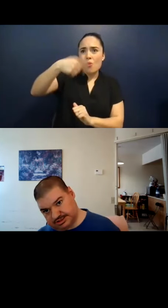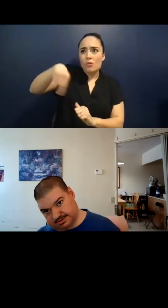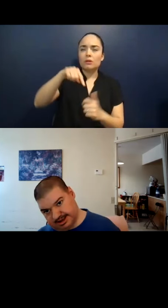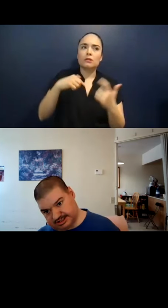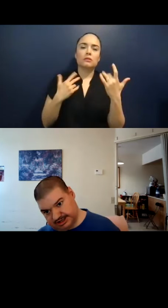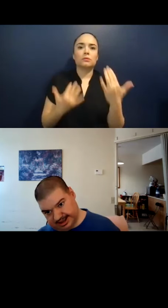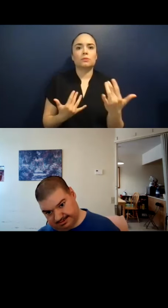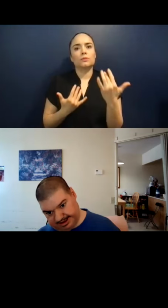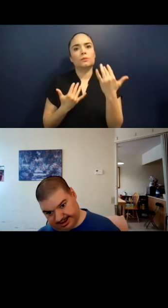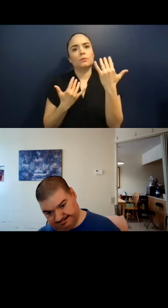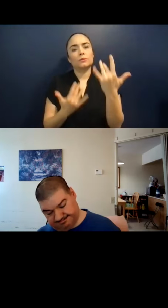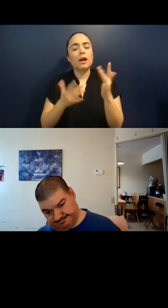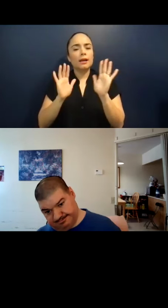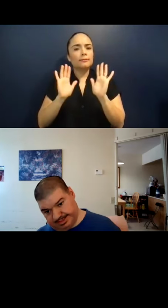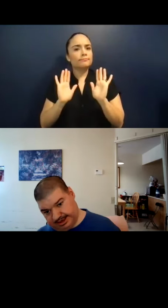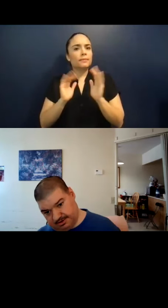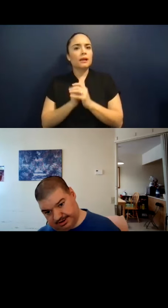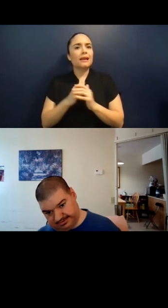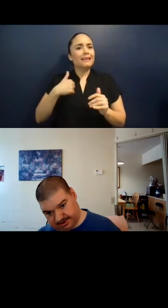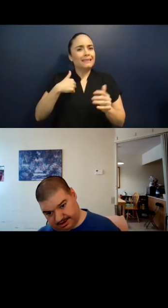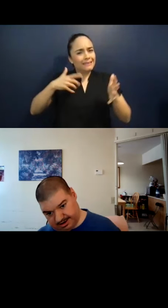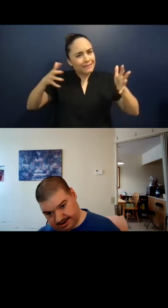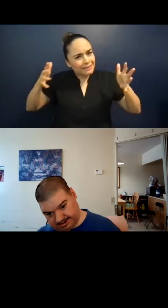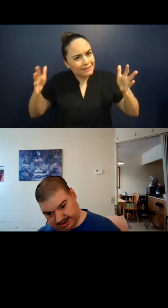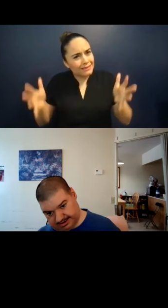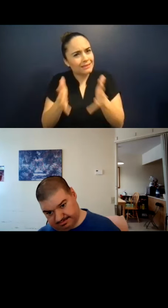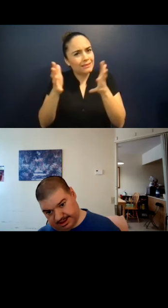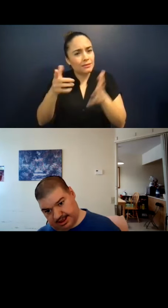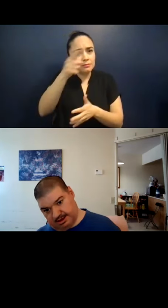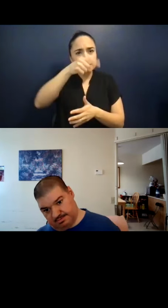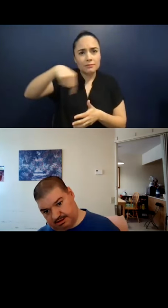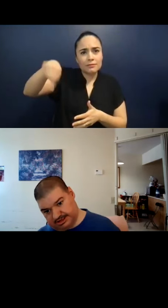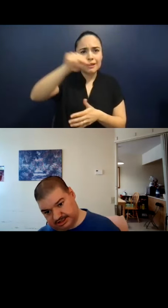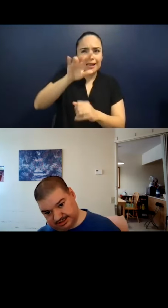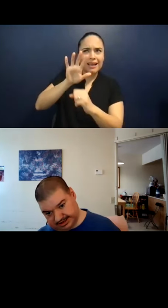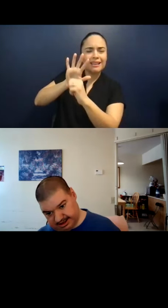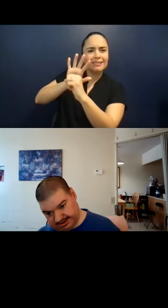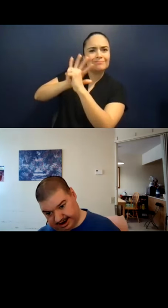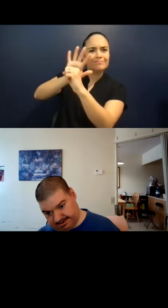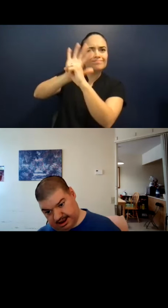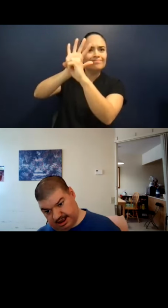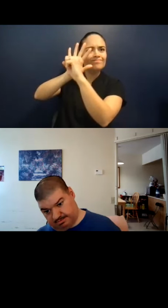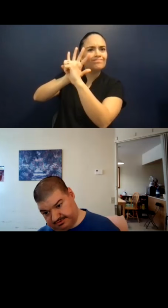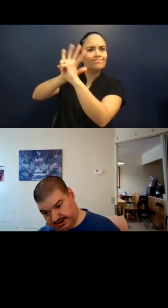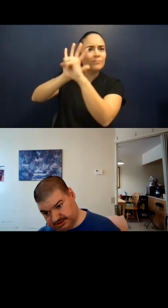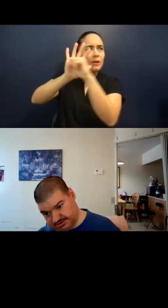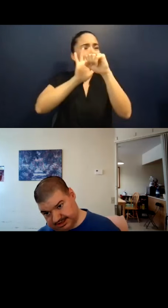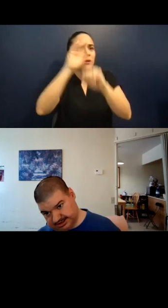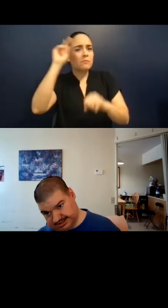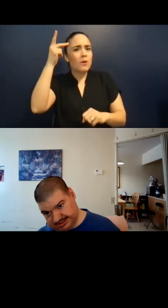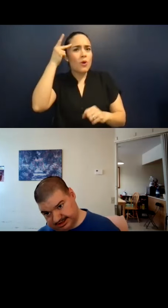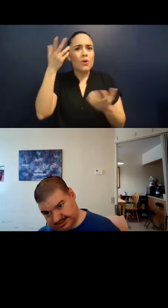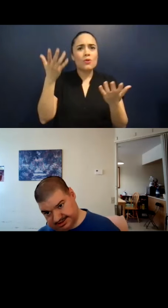chronic care prioritize in phase 1 . Through these next couple of slides we will show